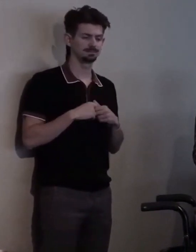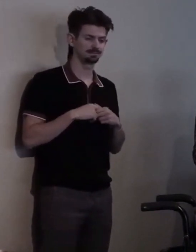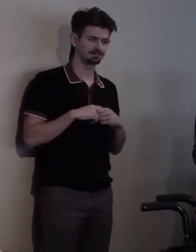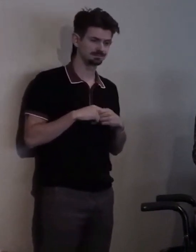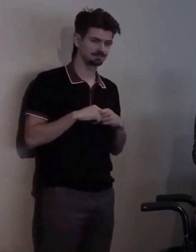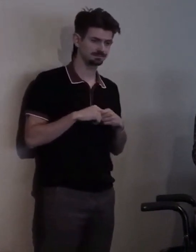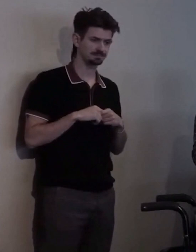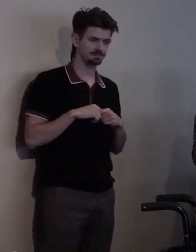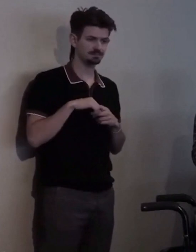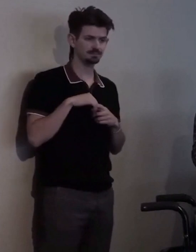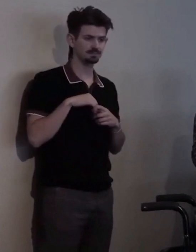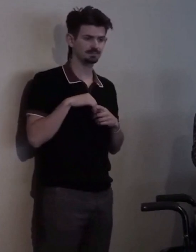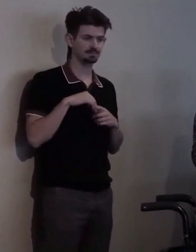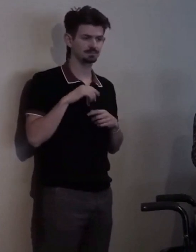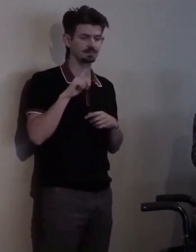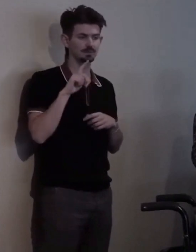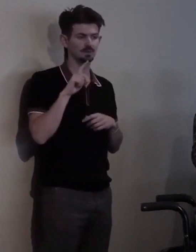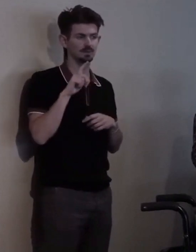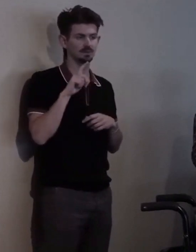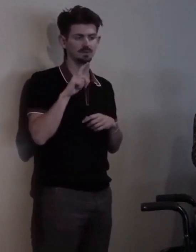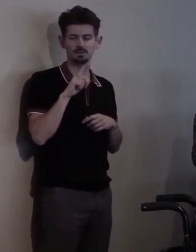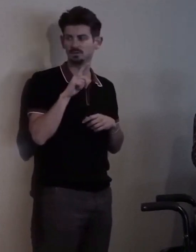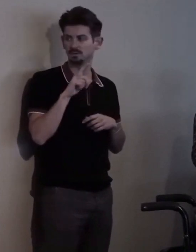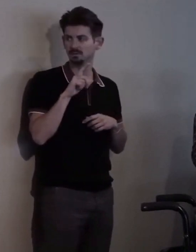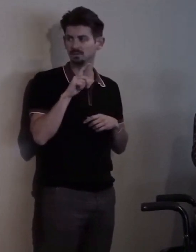whose last effort